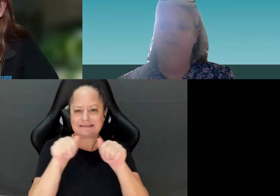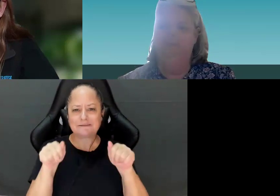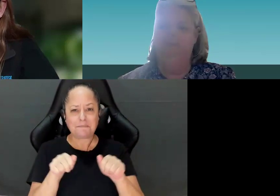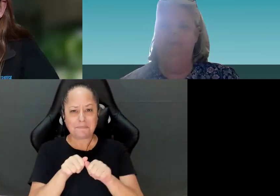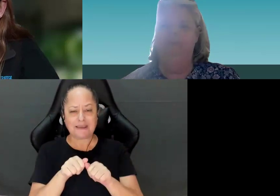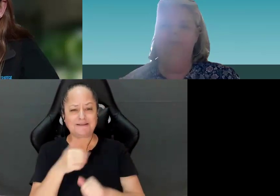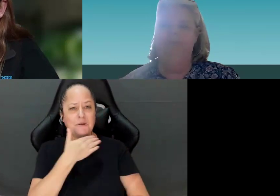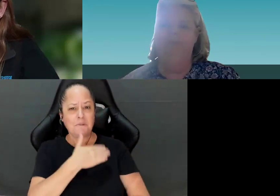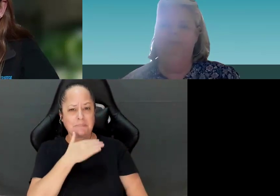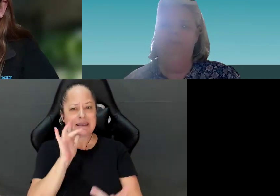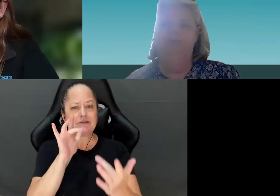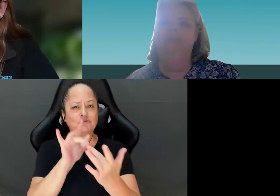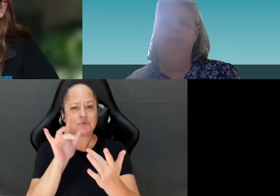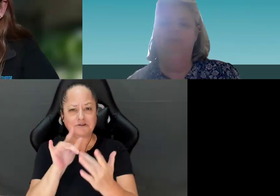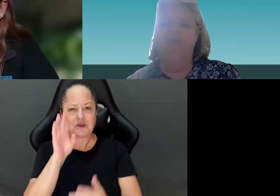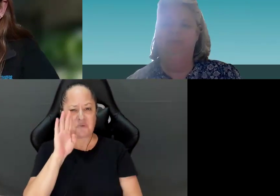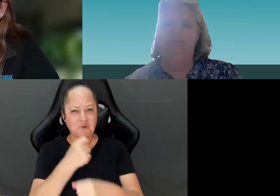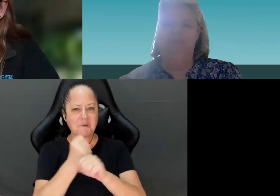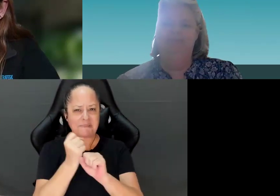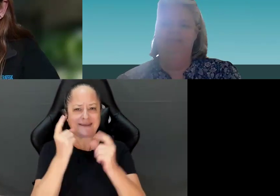So please reach out and we'll make it happen.